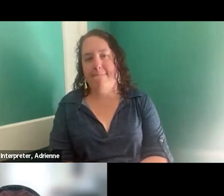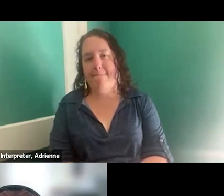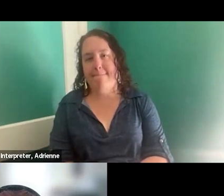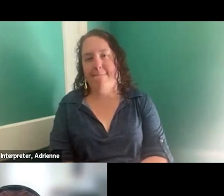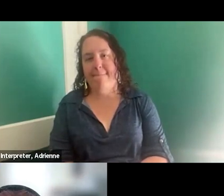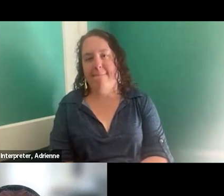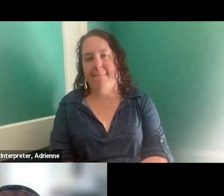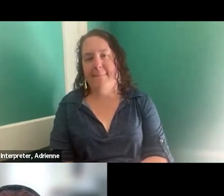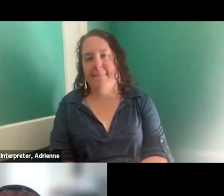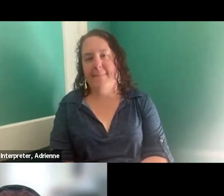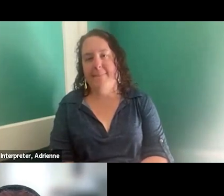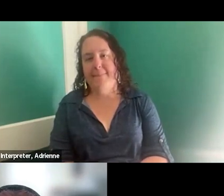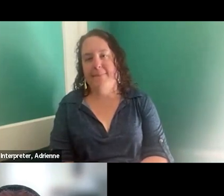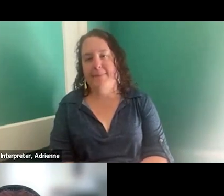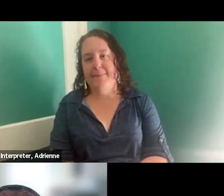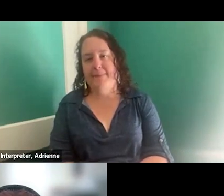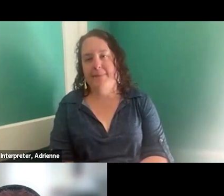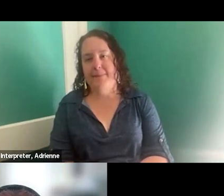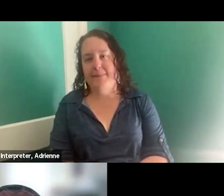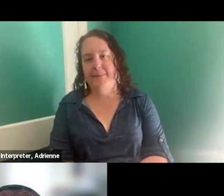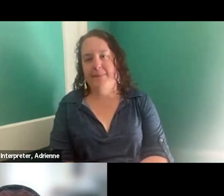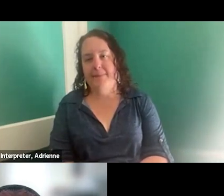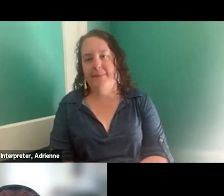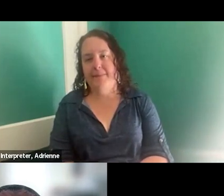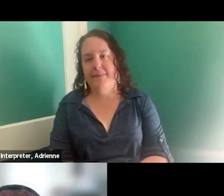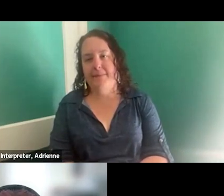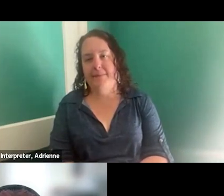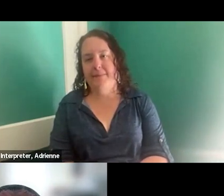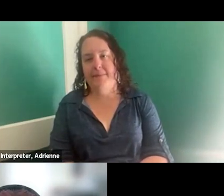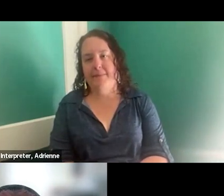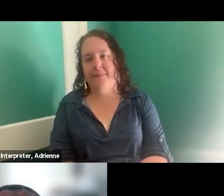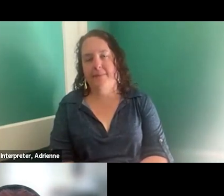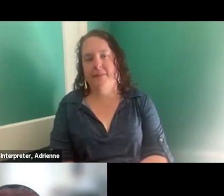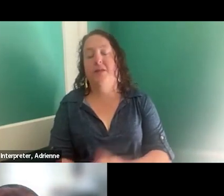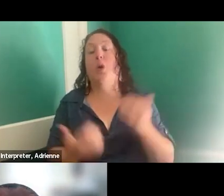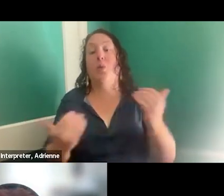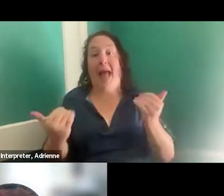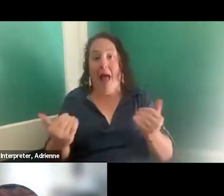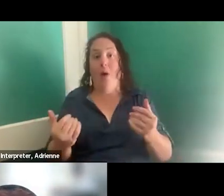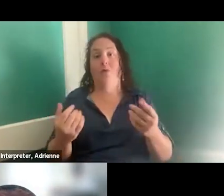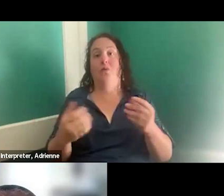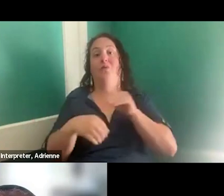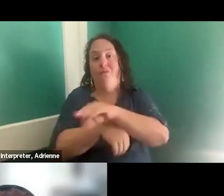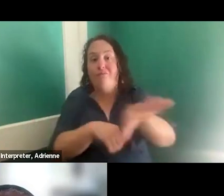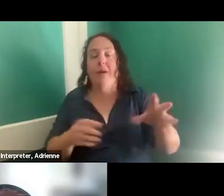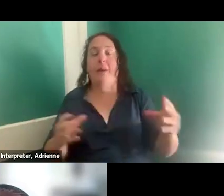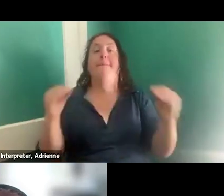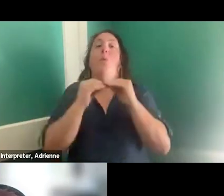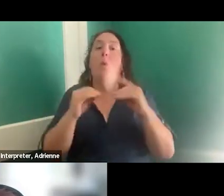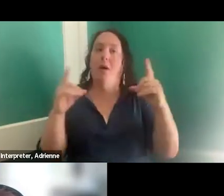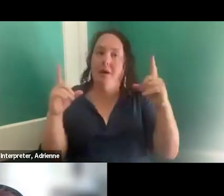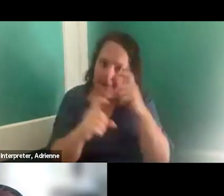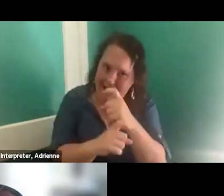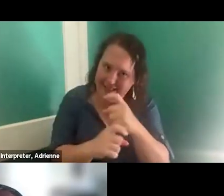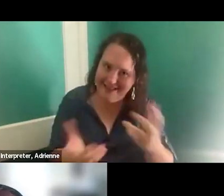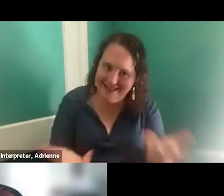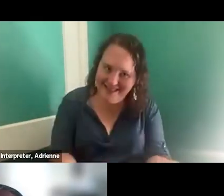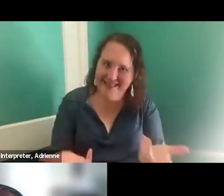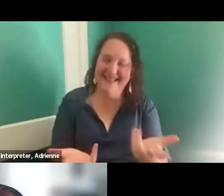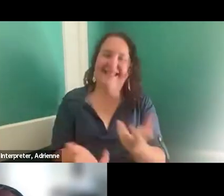To make it more complex. And I'll make it more complex.